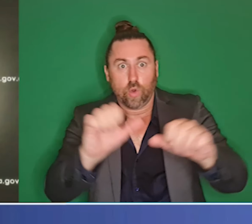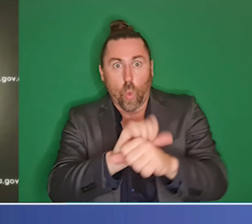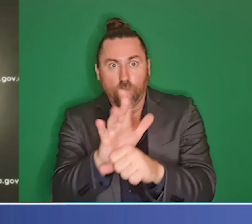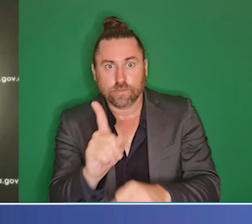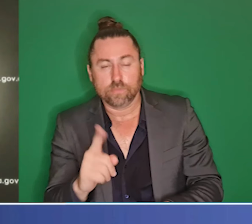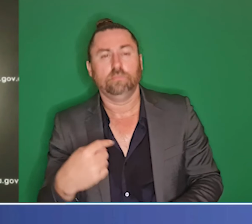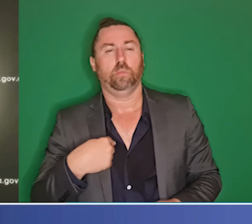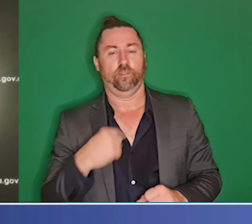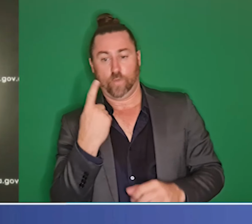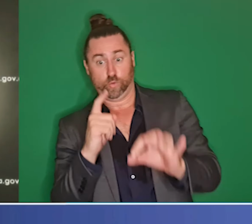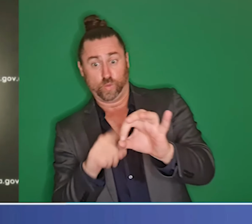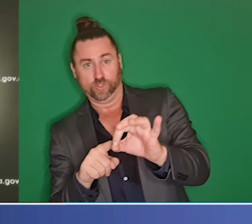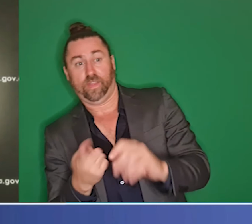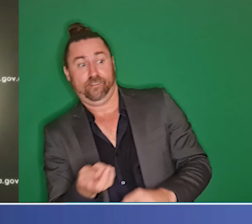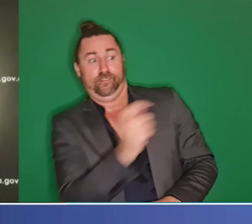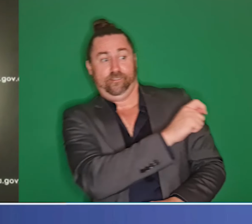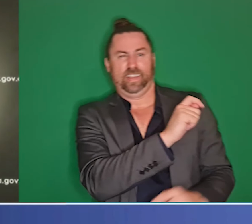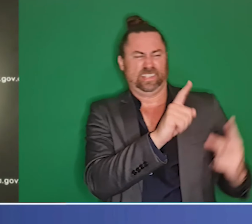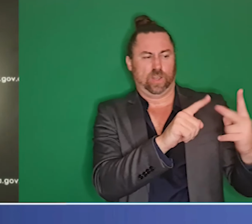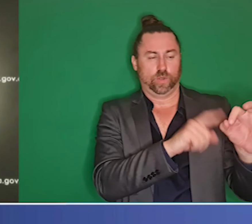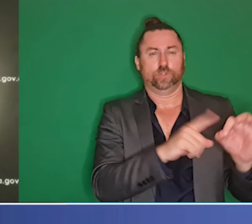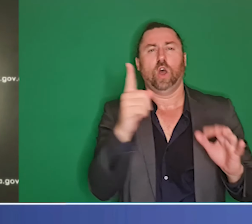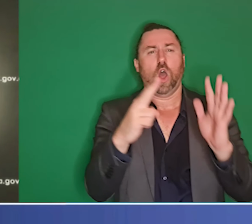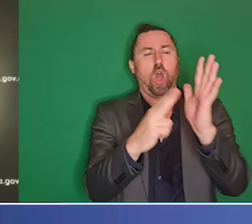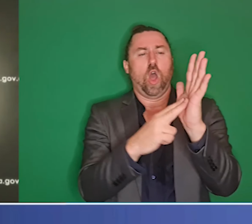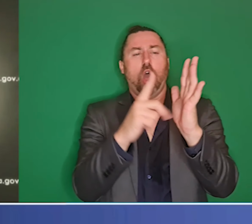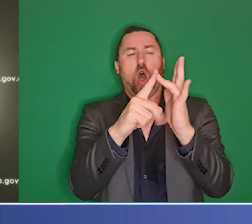and Professor Kelly can take the second. In terms of Novavax,